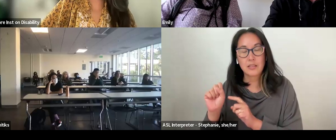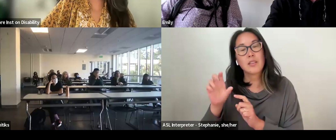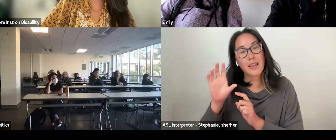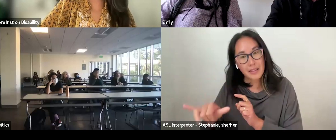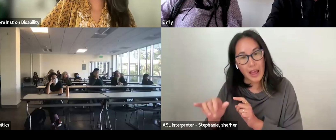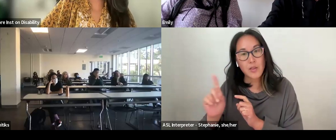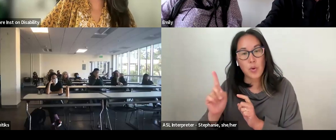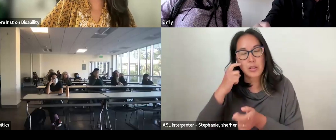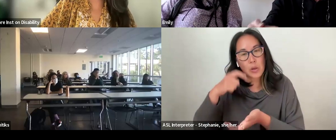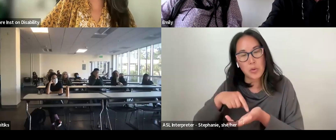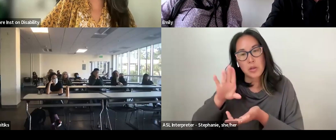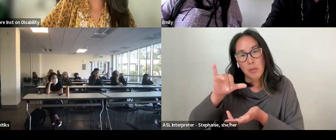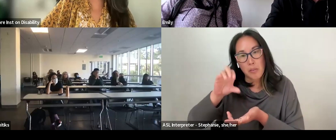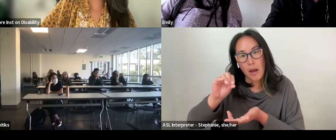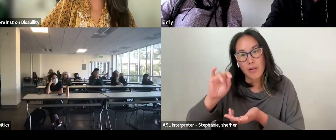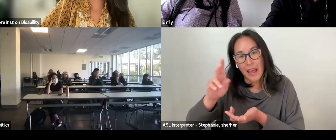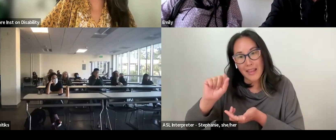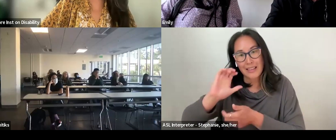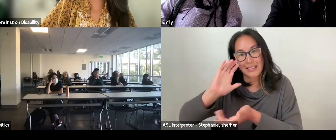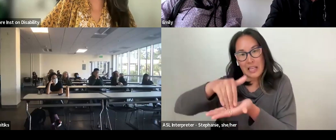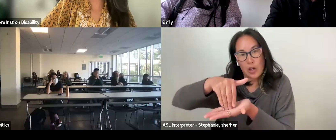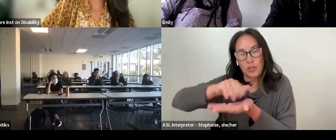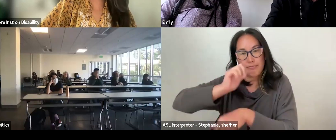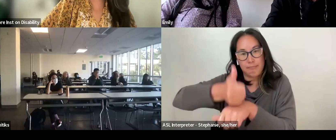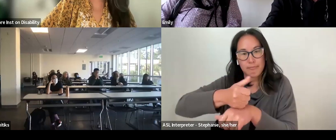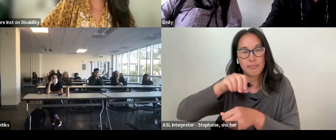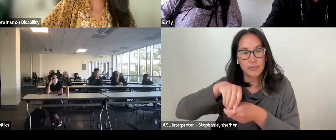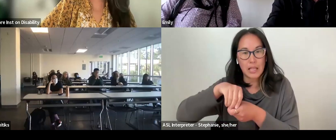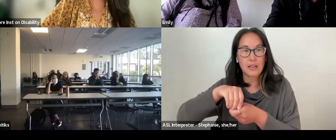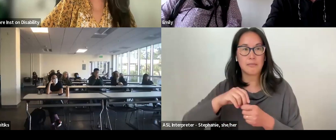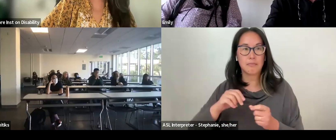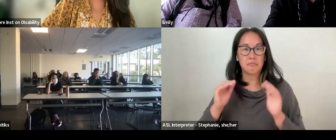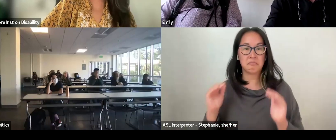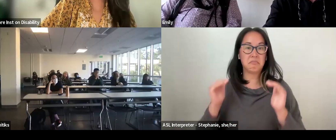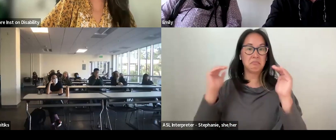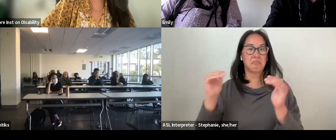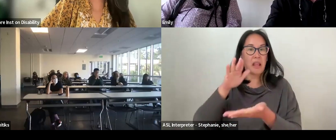in particularly elite academic medical institutions.